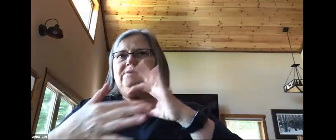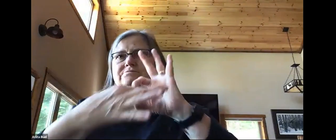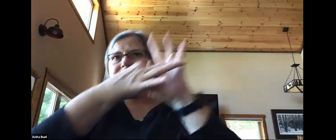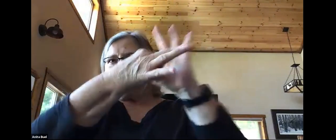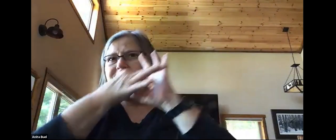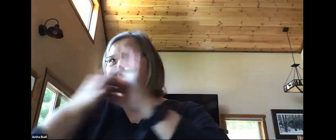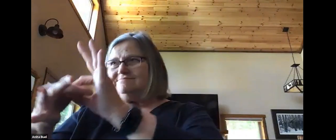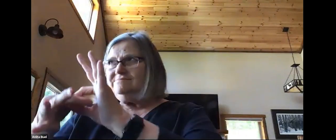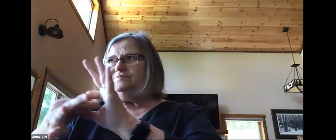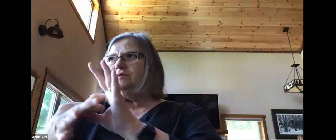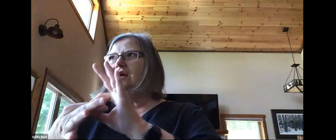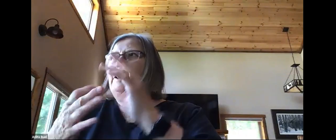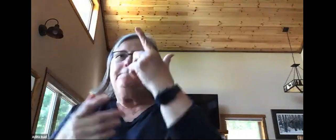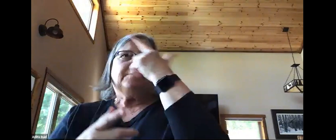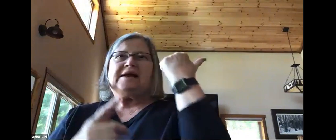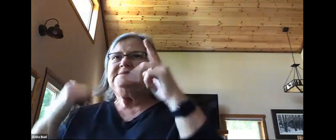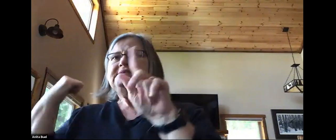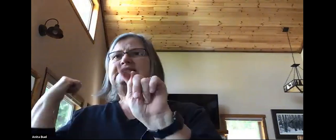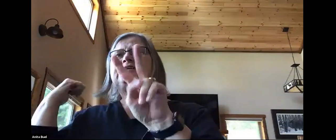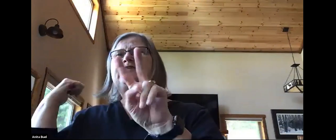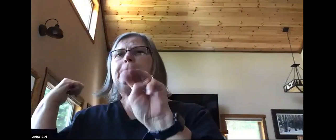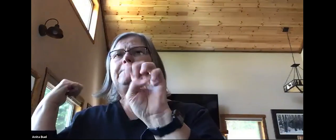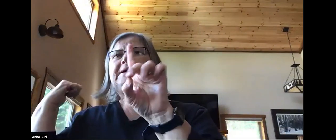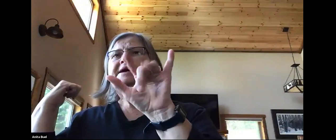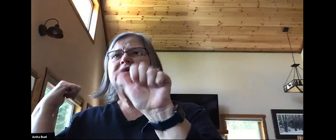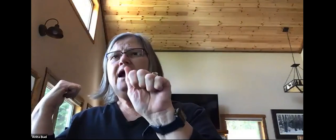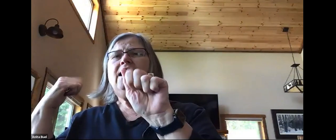information to where you feel more connected, because